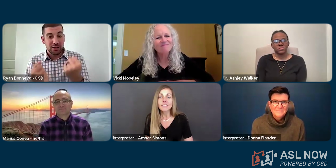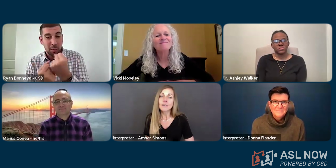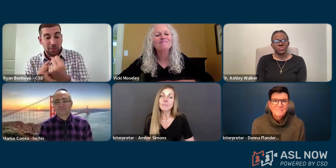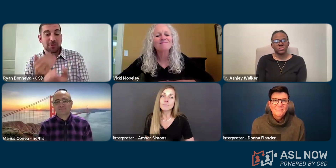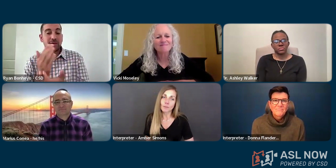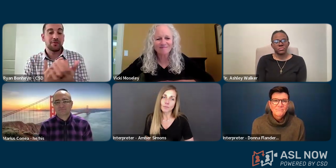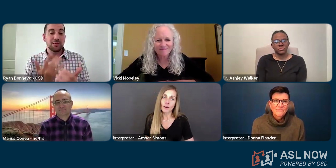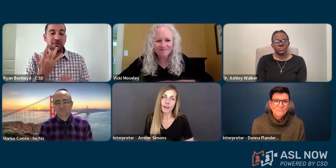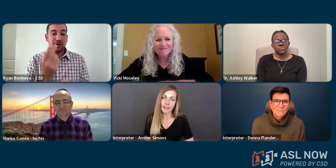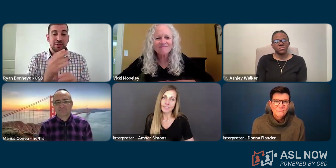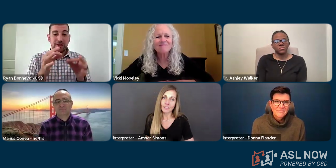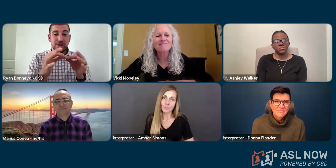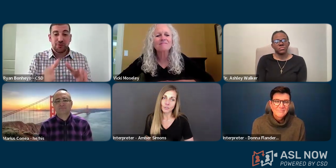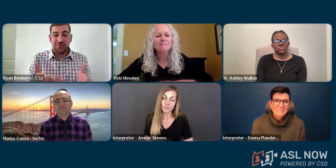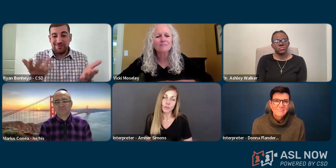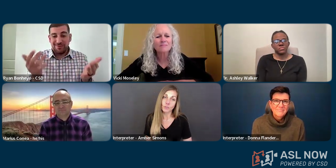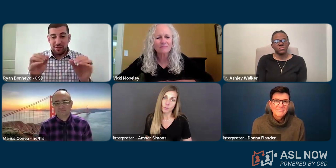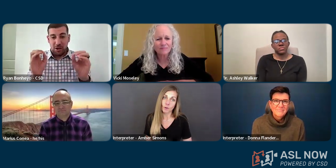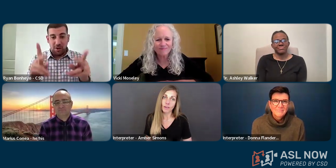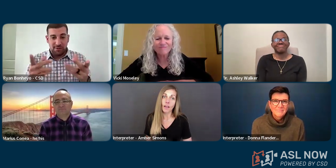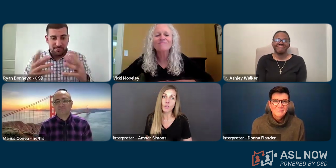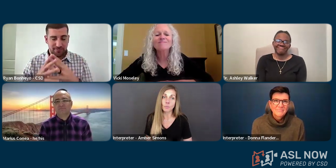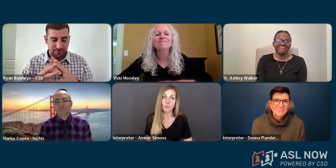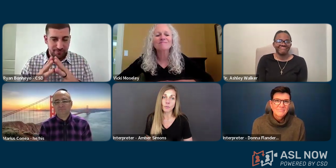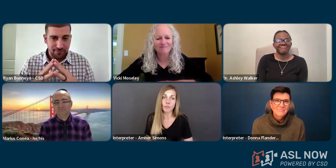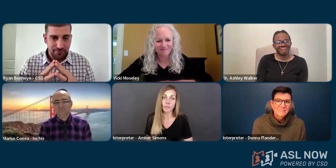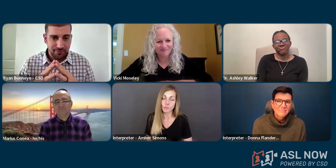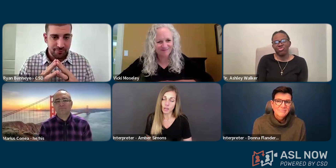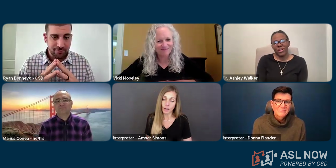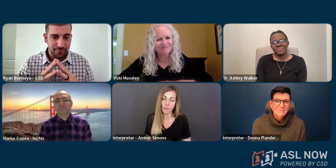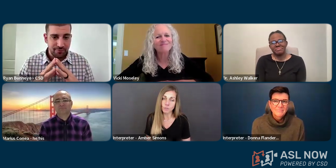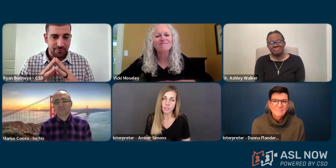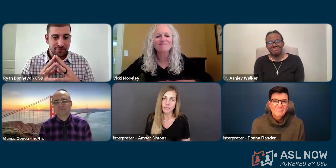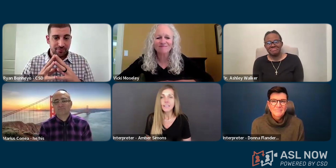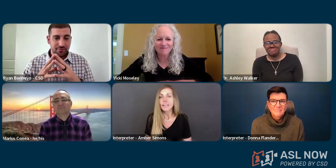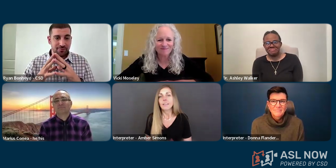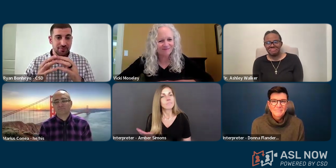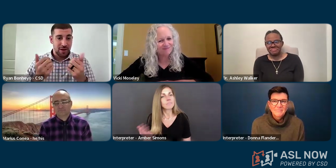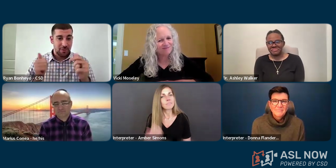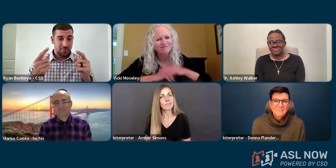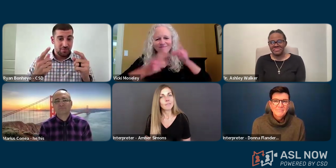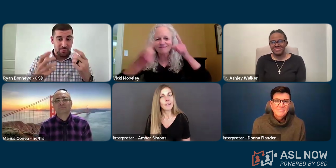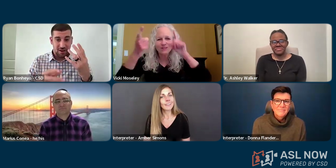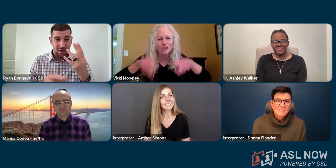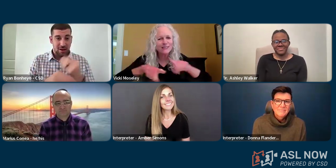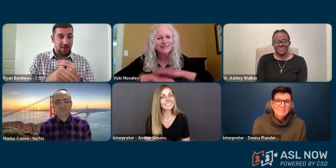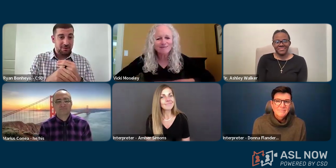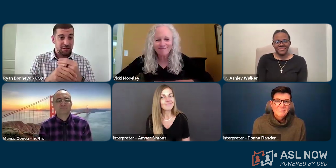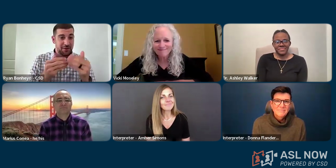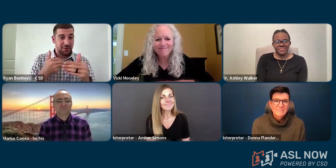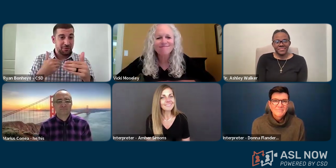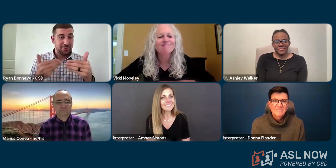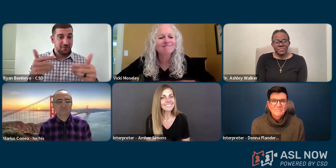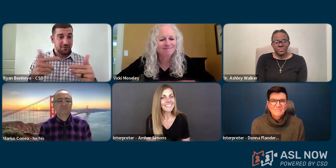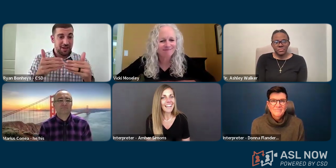Some prefer ASL for support, others prefer the chat option. It varies.